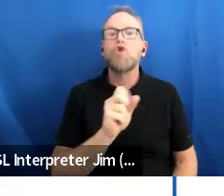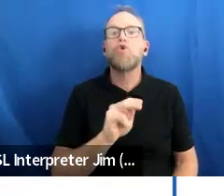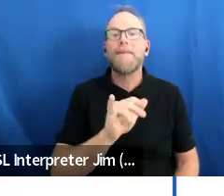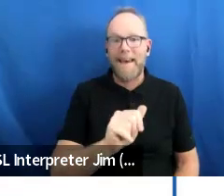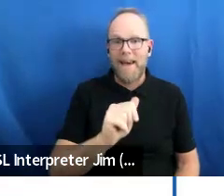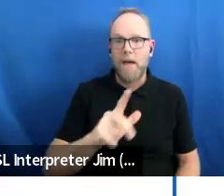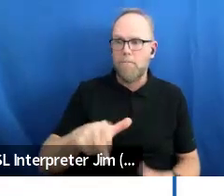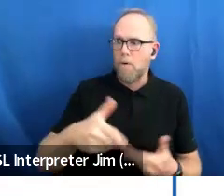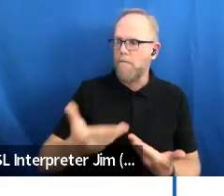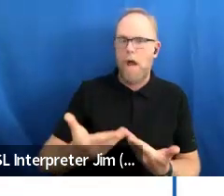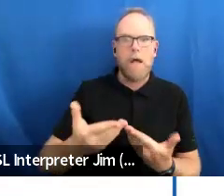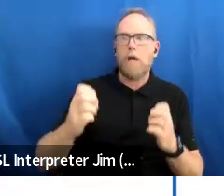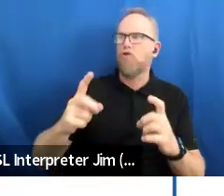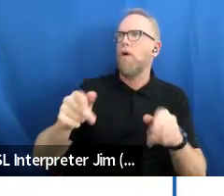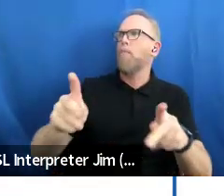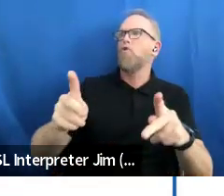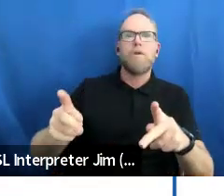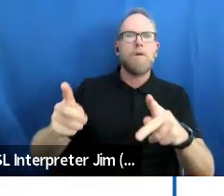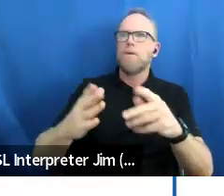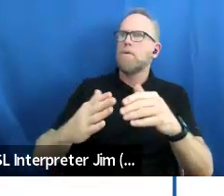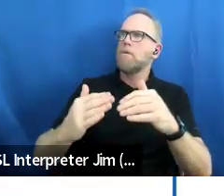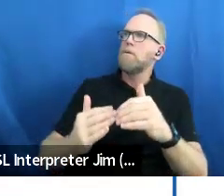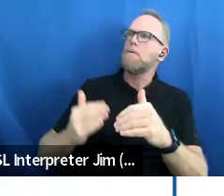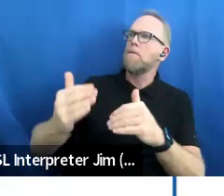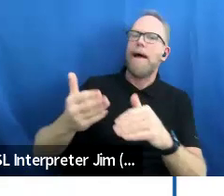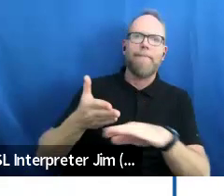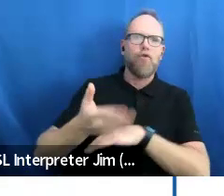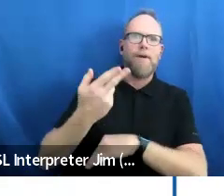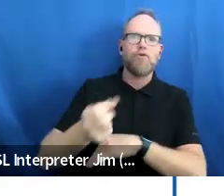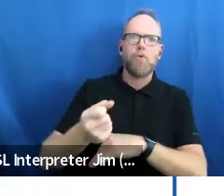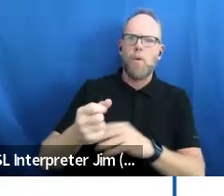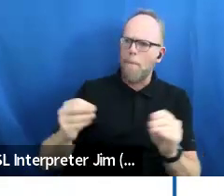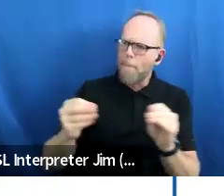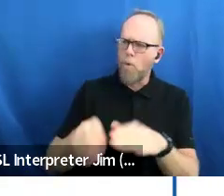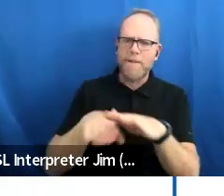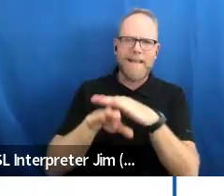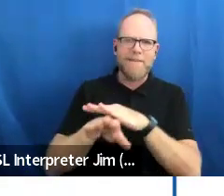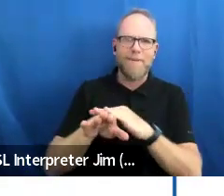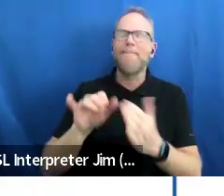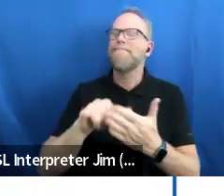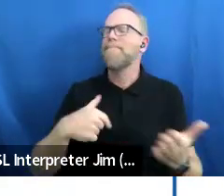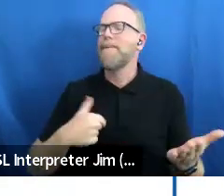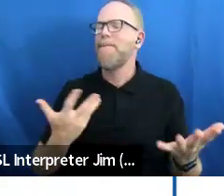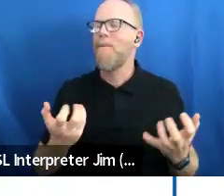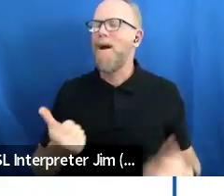school more accessible is something we hope -- I hope to see in the future. To answer the question. JAN GARRETT: But people certainly